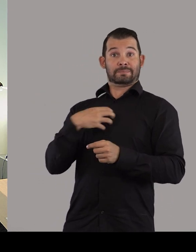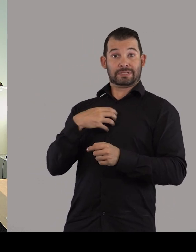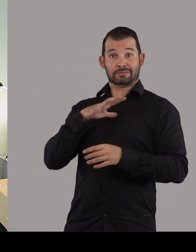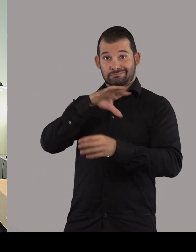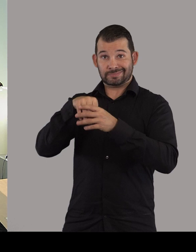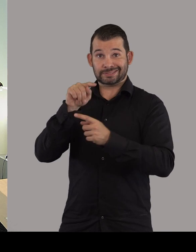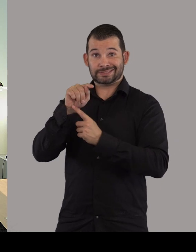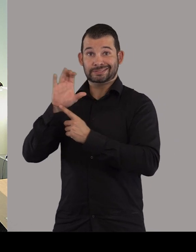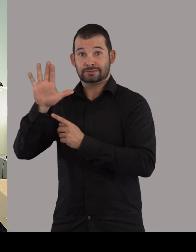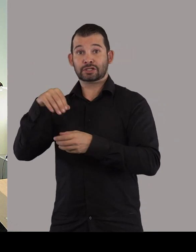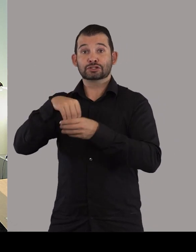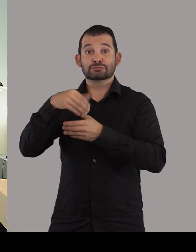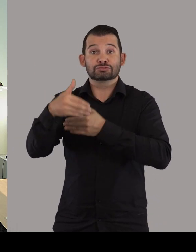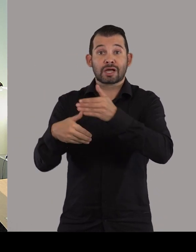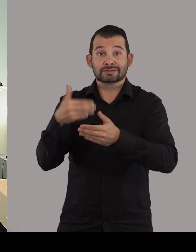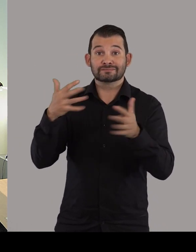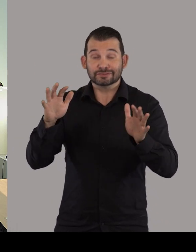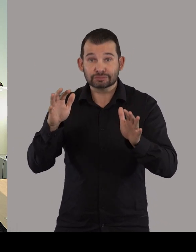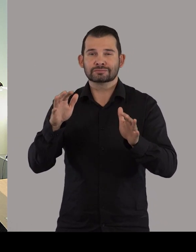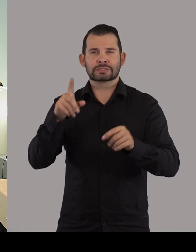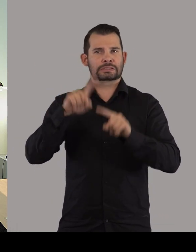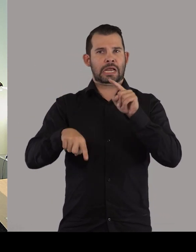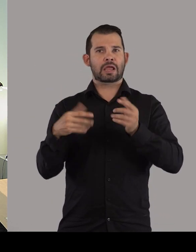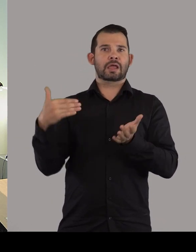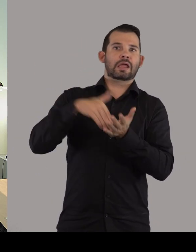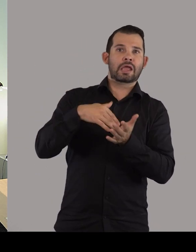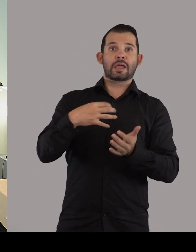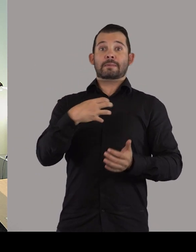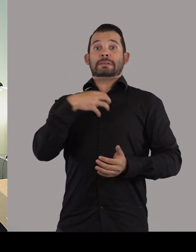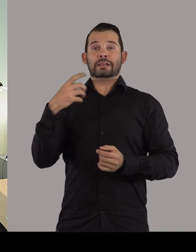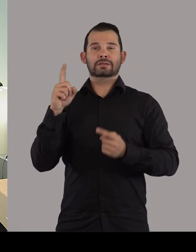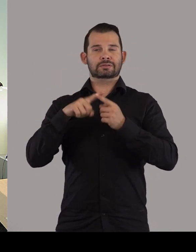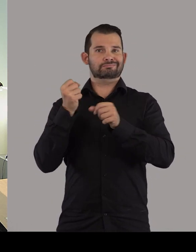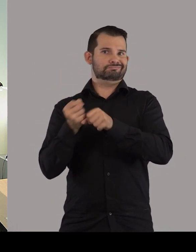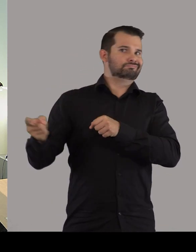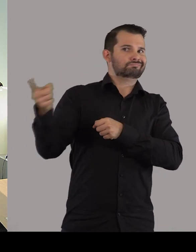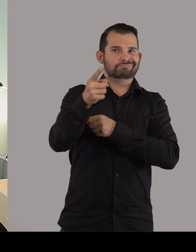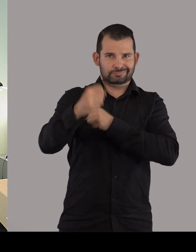you cannot re-appeal until the next calendar year. If you feel as though your situation